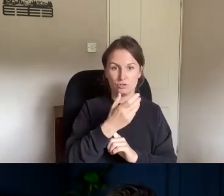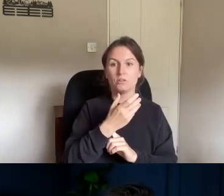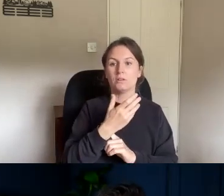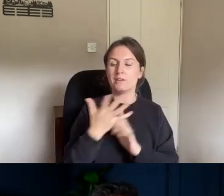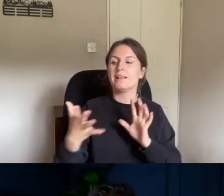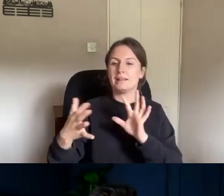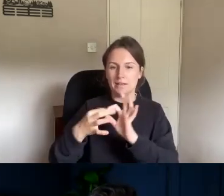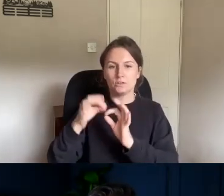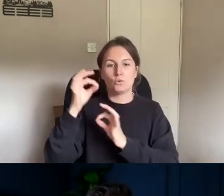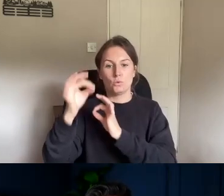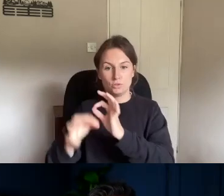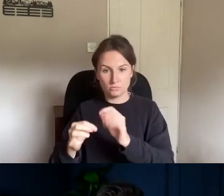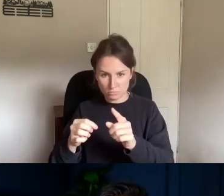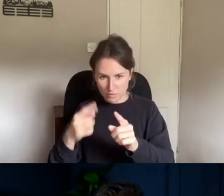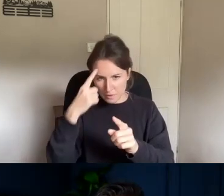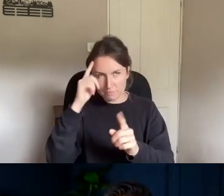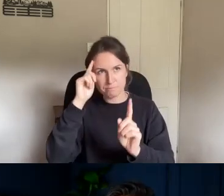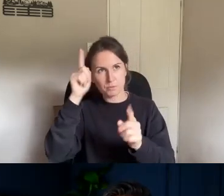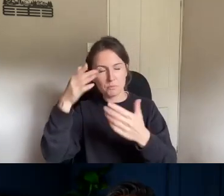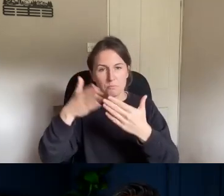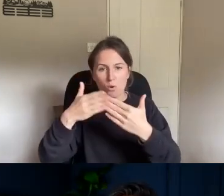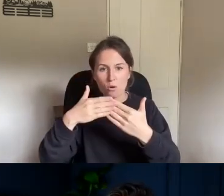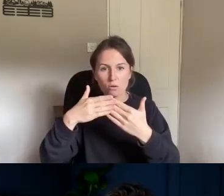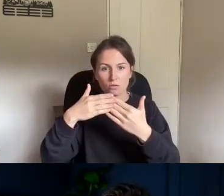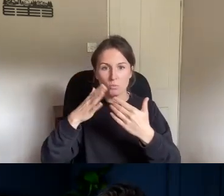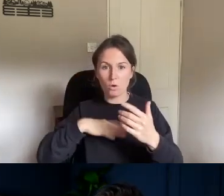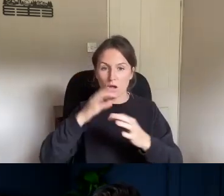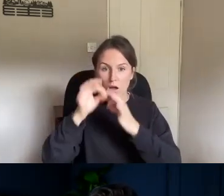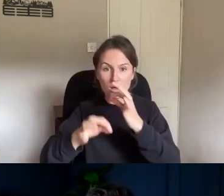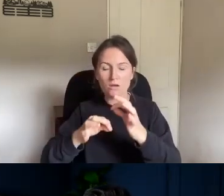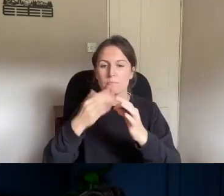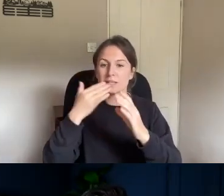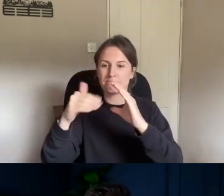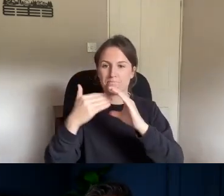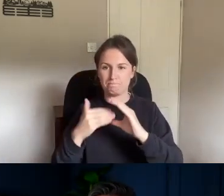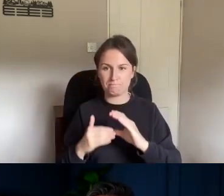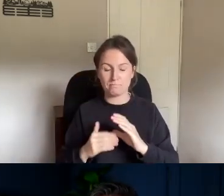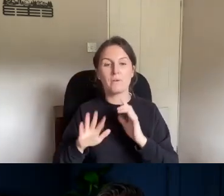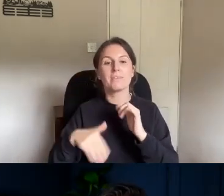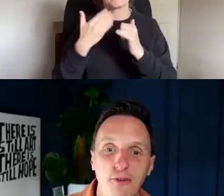just please use the Q&A function as we go along, and we'll get to those at the end. Over to Rose, and she's going to take you through